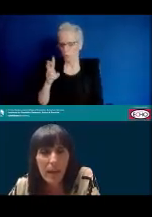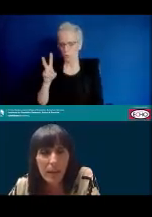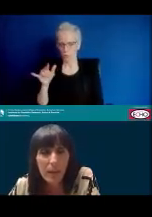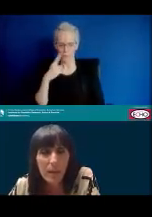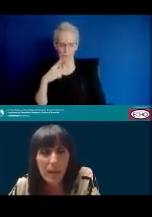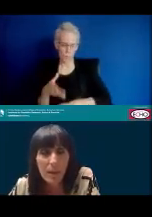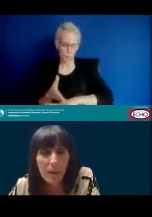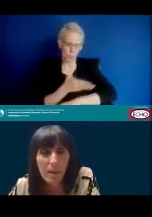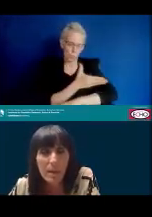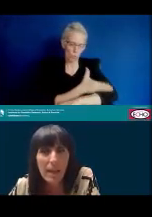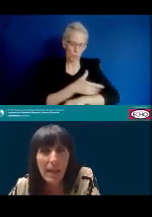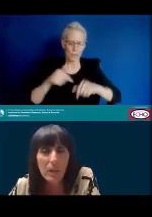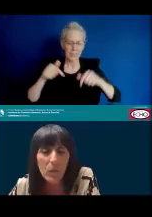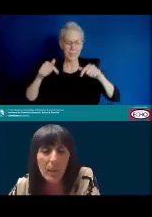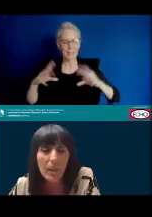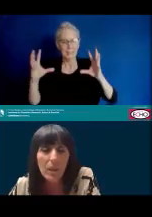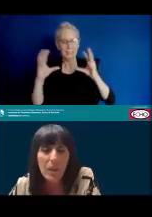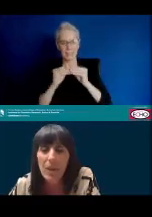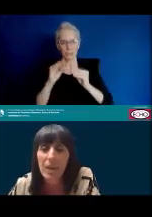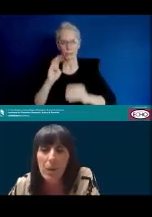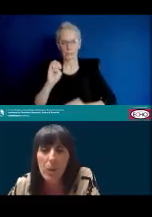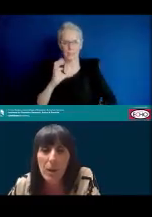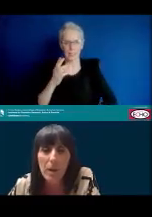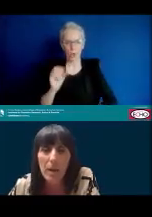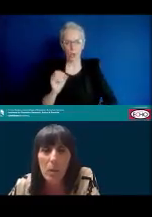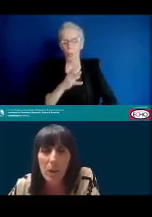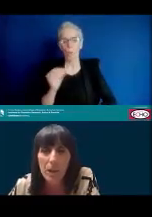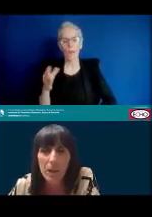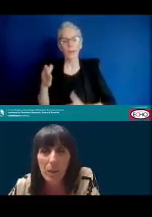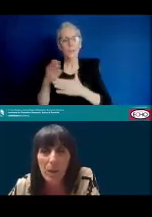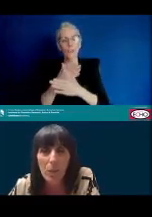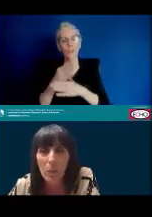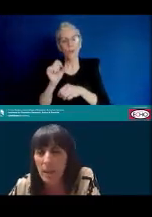echo sessions, as well as share the work that we're doing with